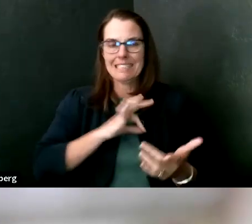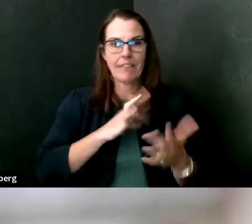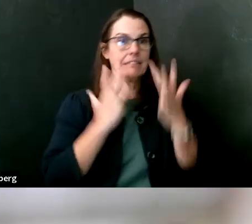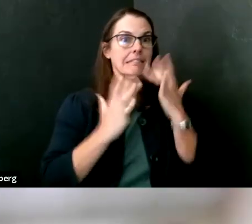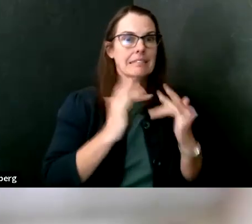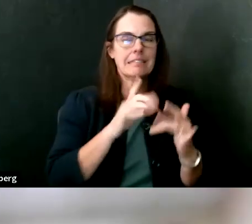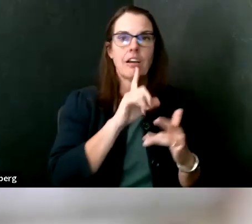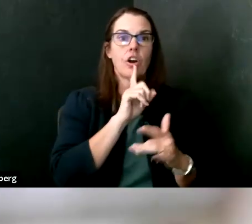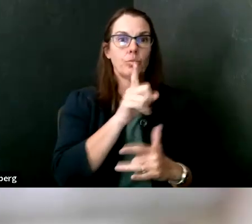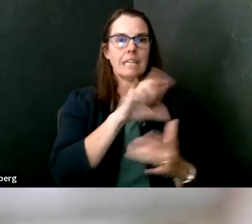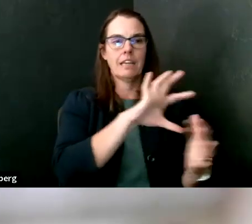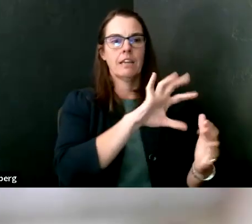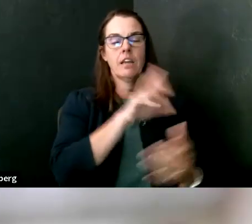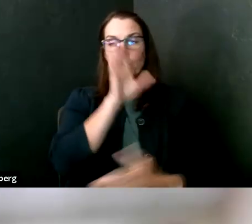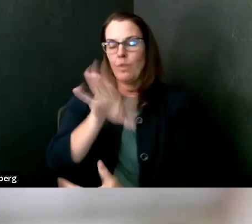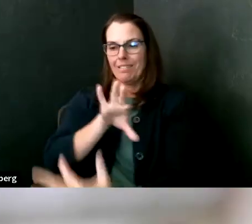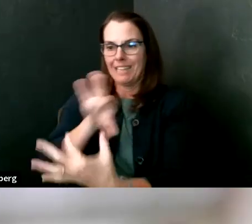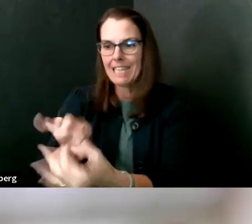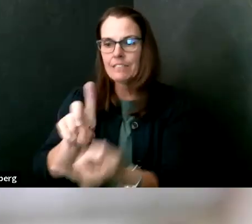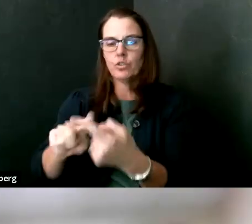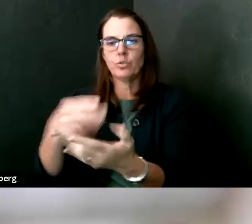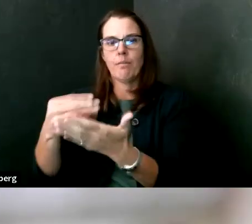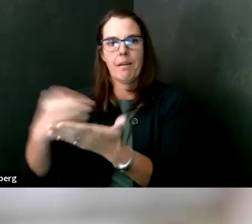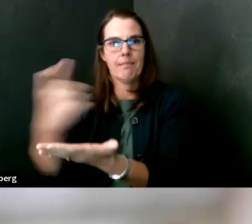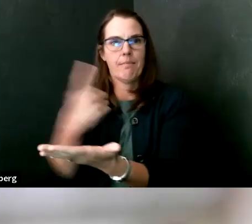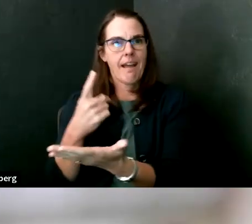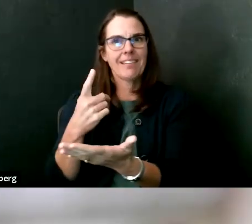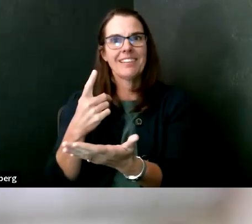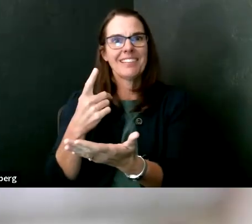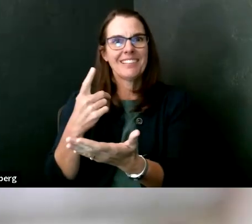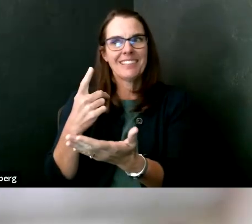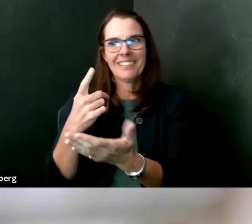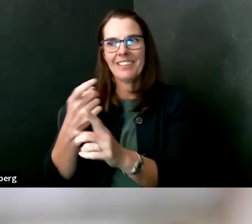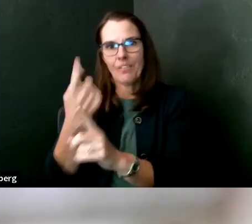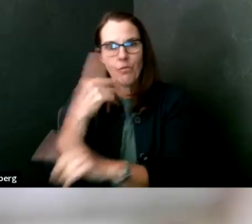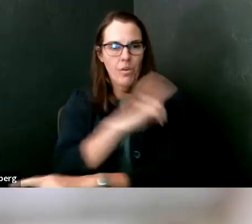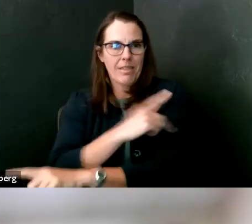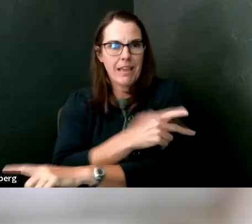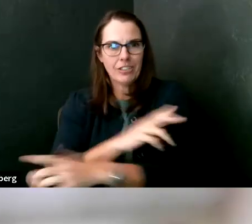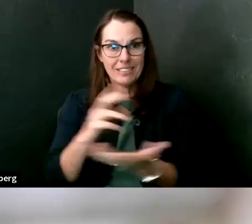reimbursement that providers receive and and plan design, right? So I think that's just you know